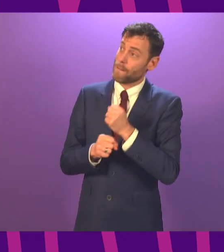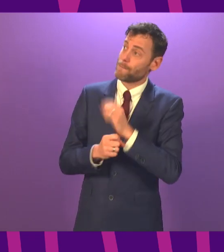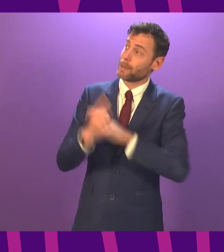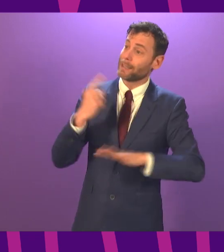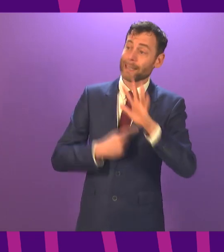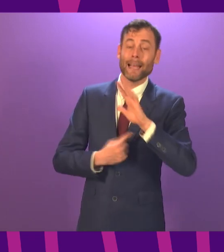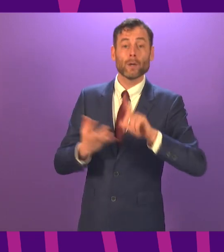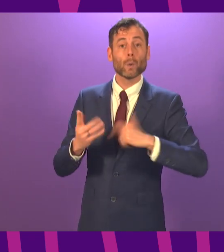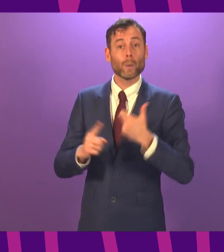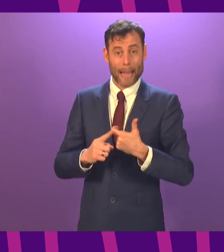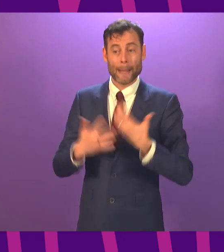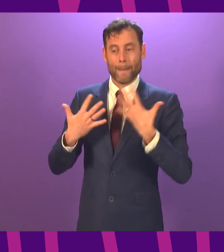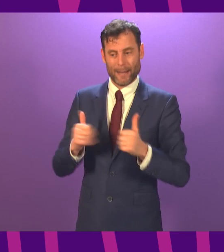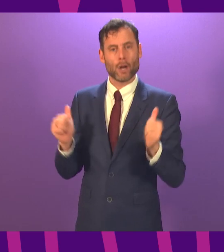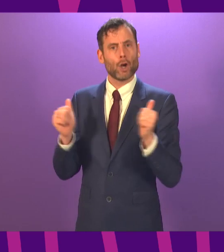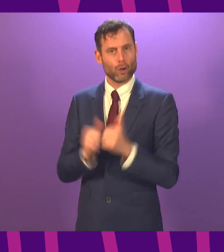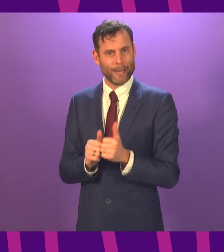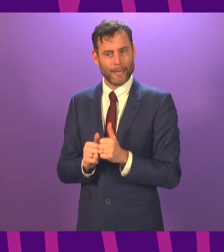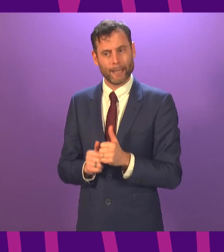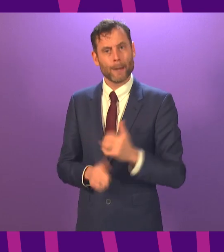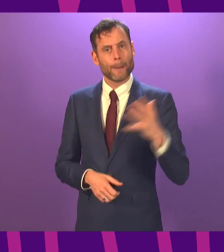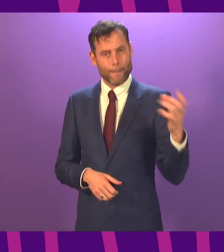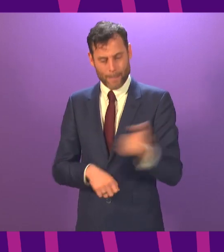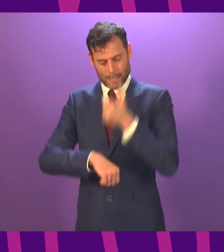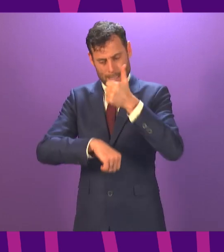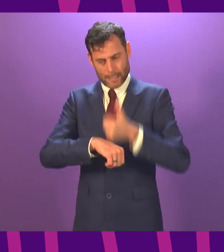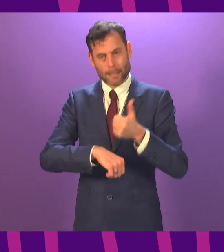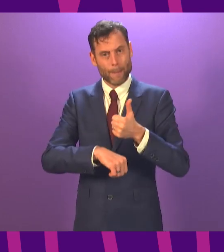UK that has given that clear and unambiguous commitment to a public inquiry.